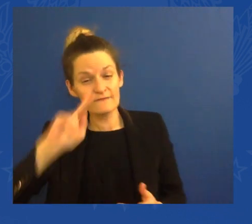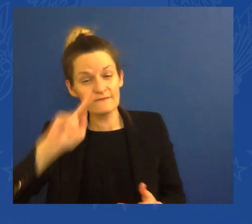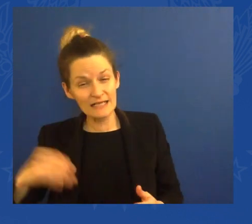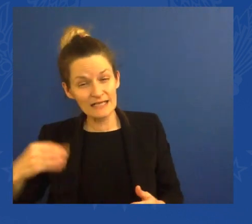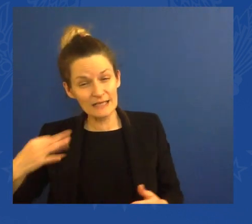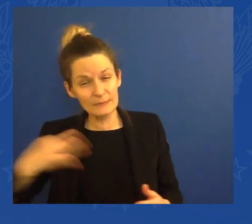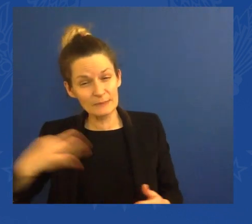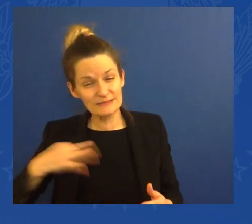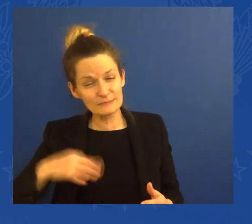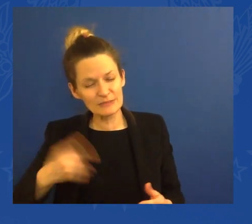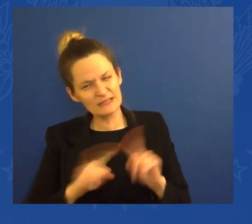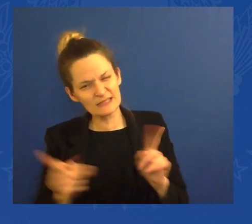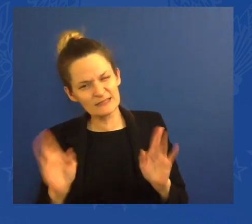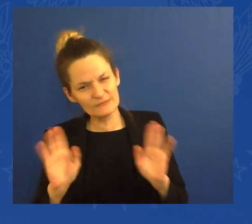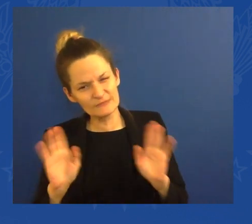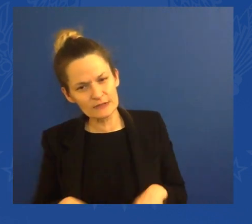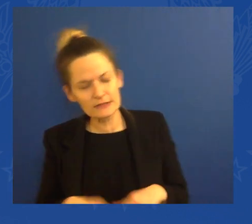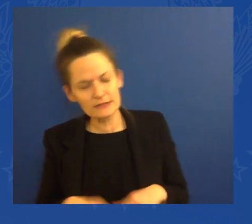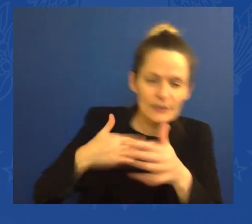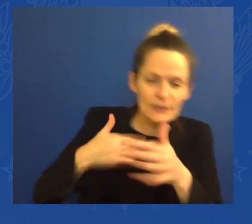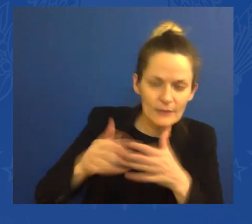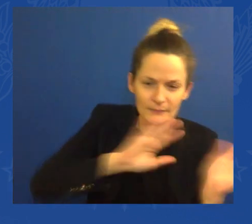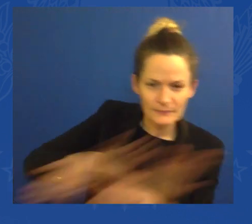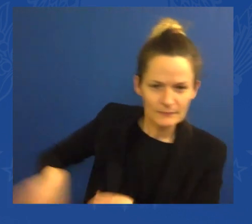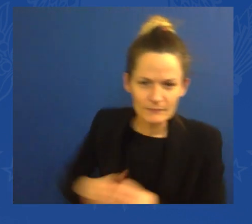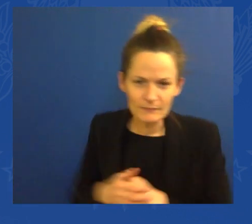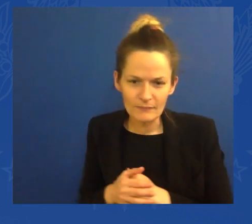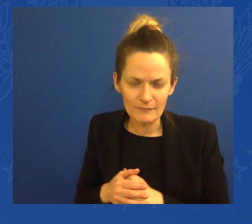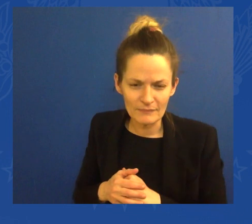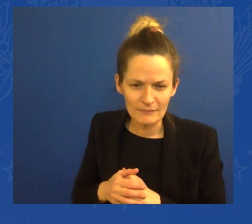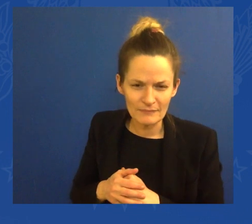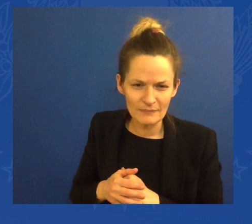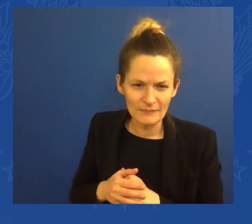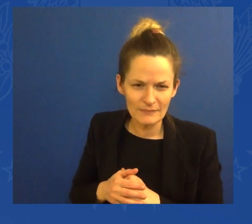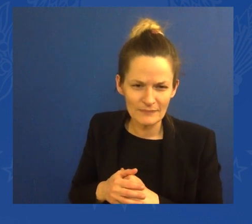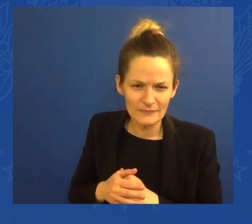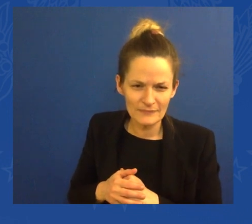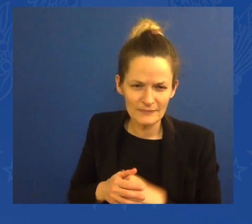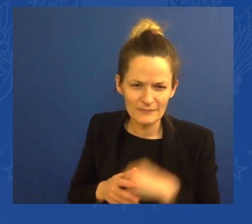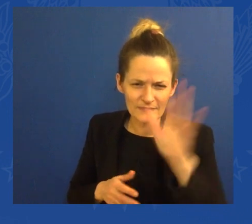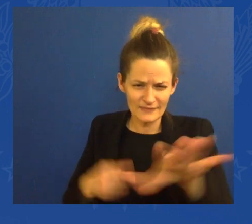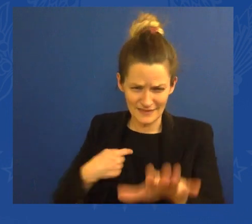through competitive programs. So I believe your governor -- they're going to put their heads together